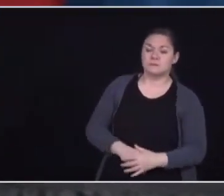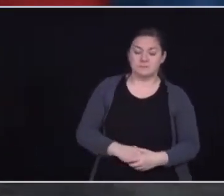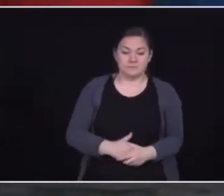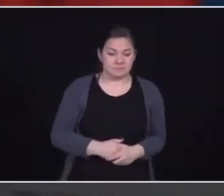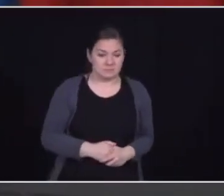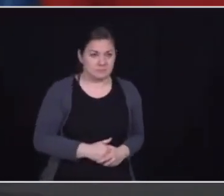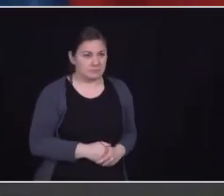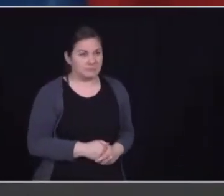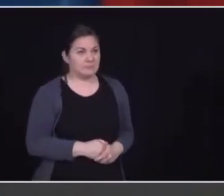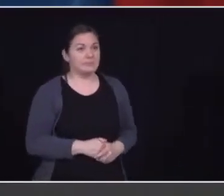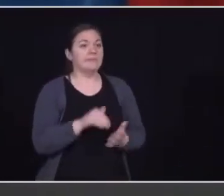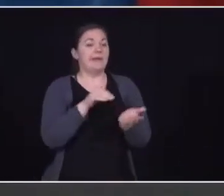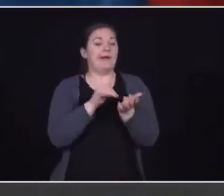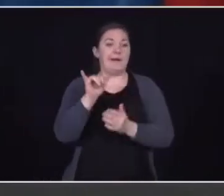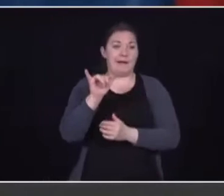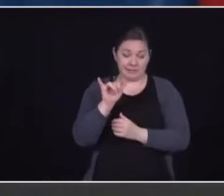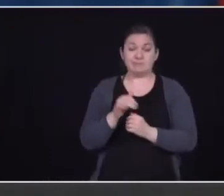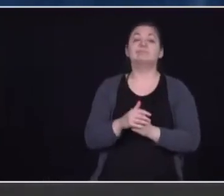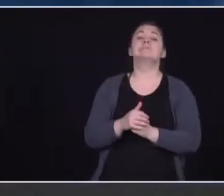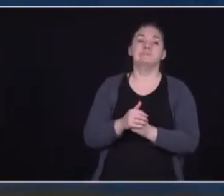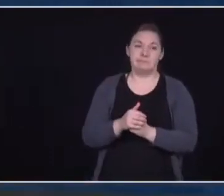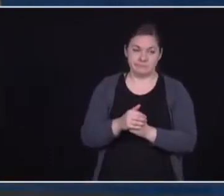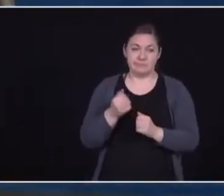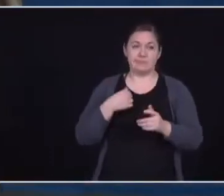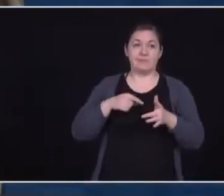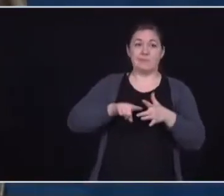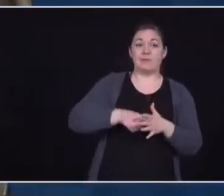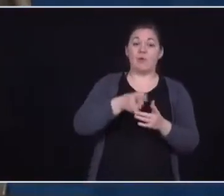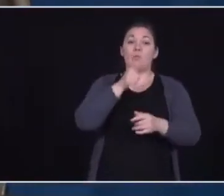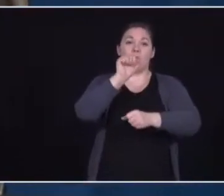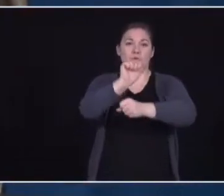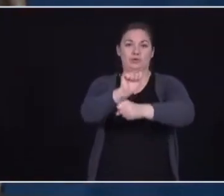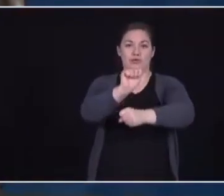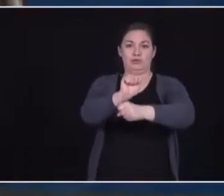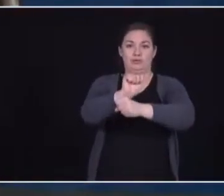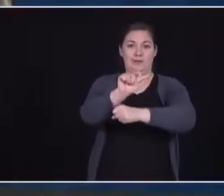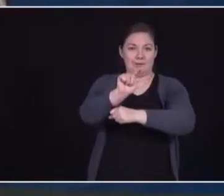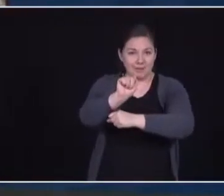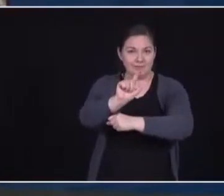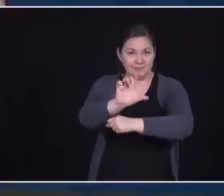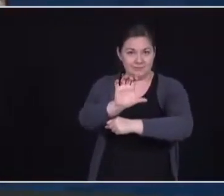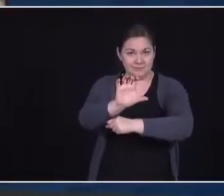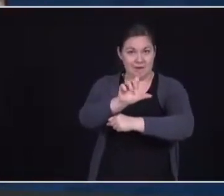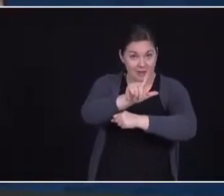for it taking and told them adjourn a vaccine to get the vaccines to long-term care residents.?